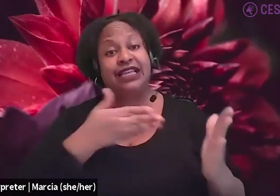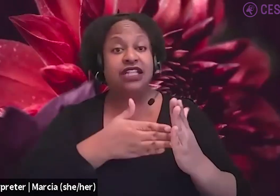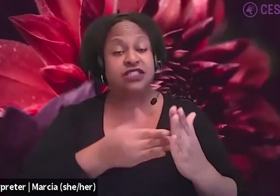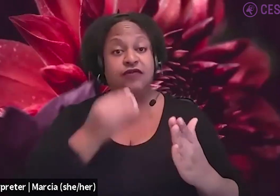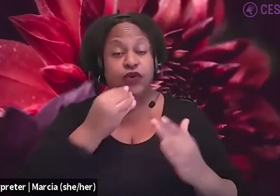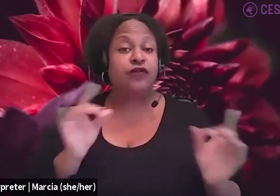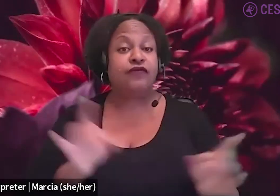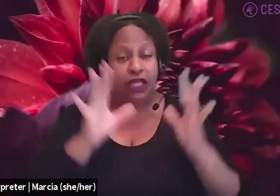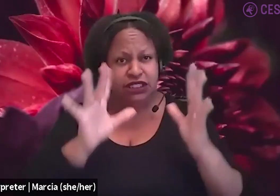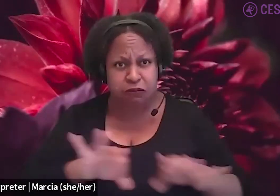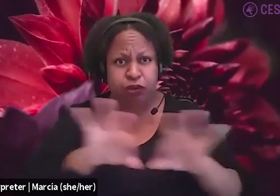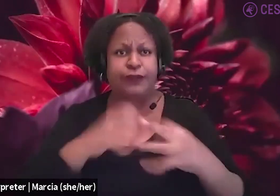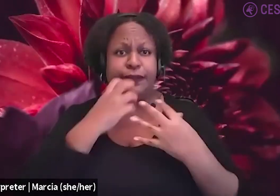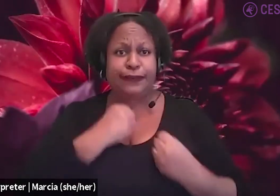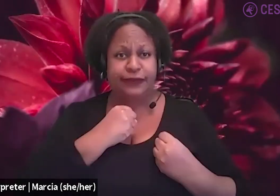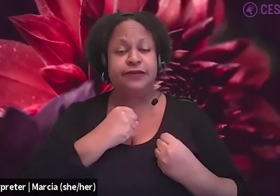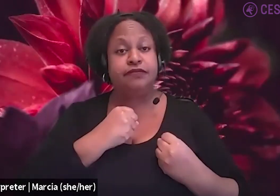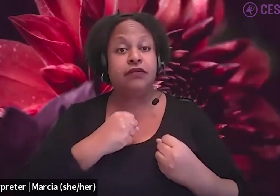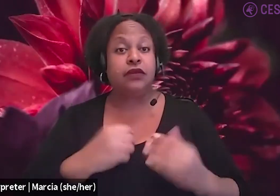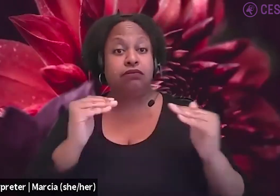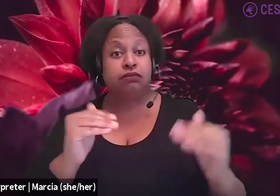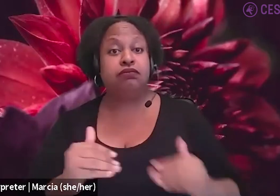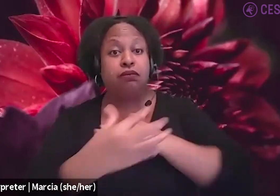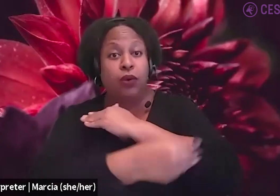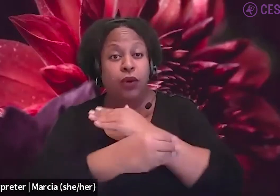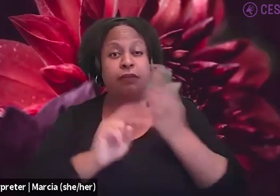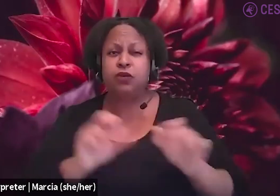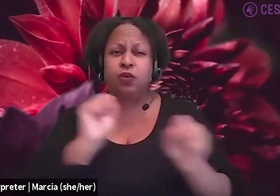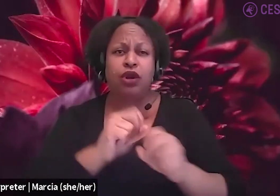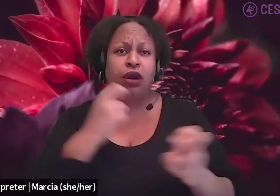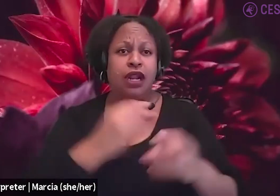being working class means continuously working real hard, many jobs and not having enough money